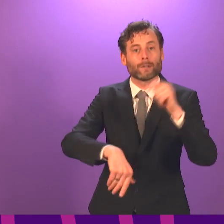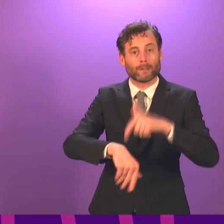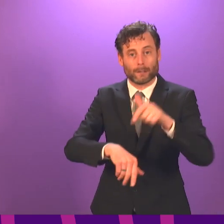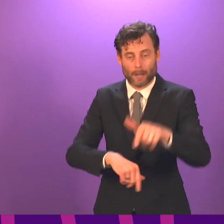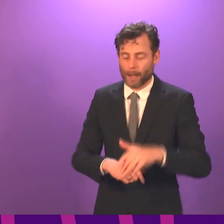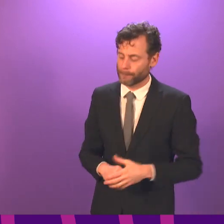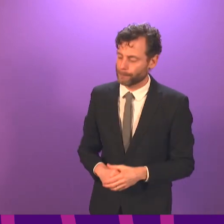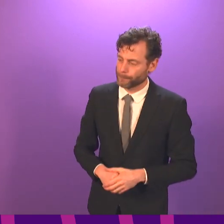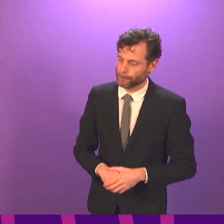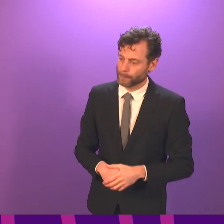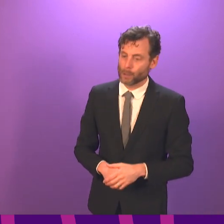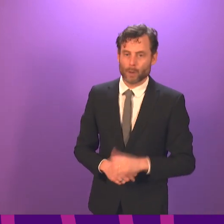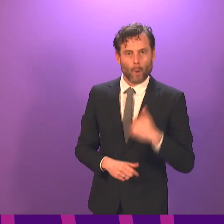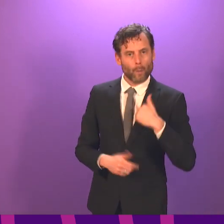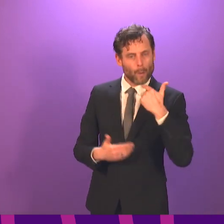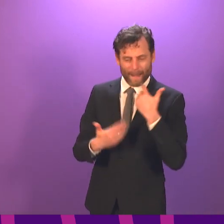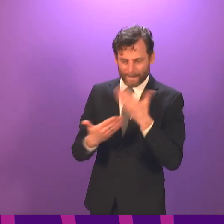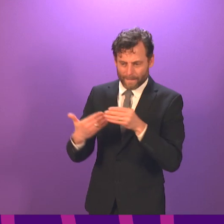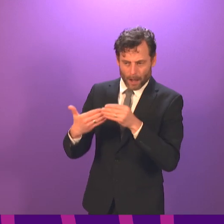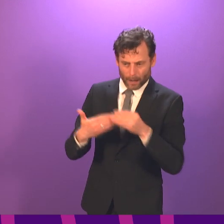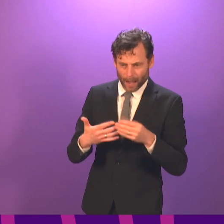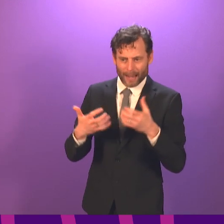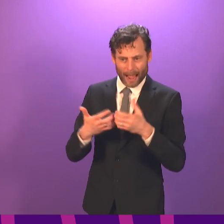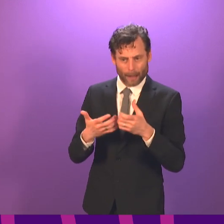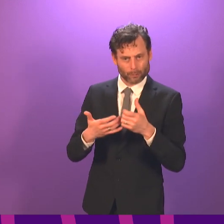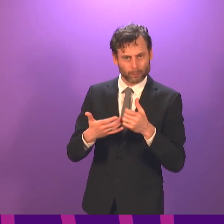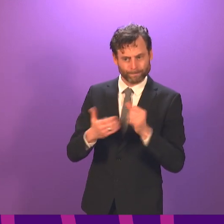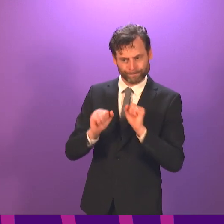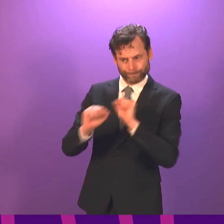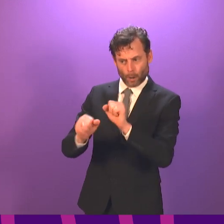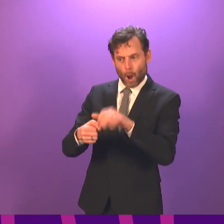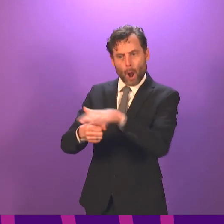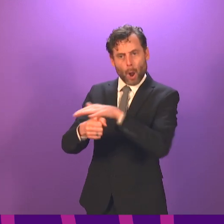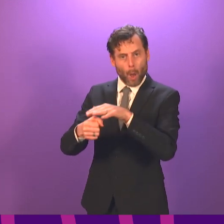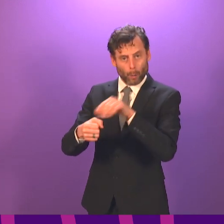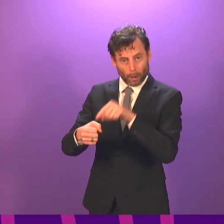the phased return to allow them to take account of local factors in deciding how to make the